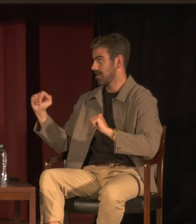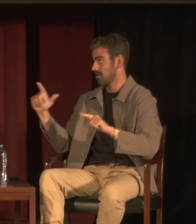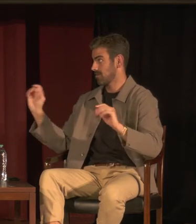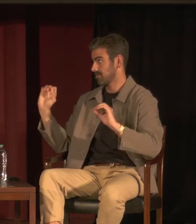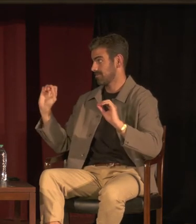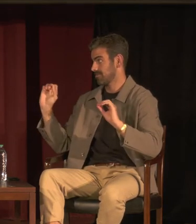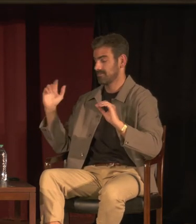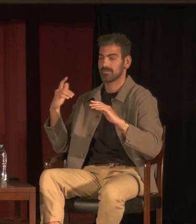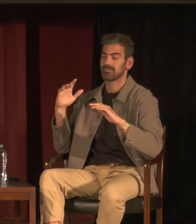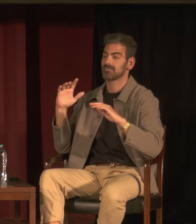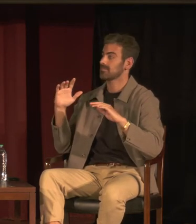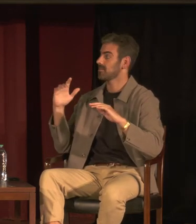CODA at all, personally. No, yeah.